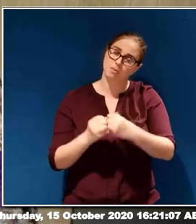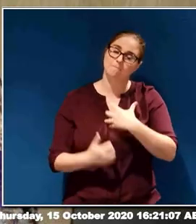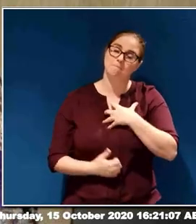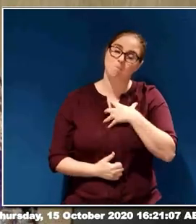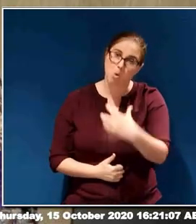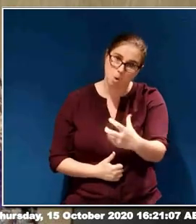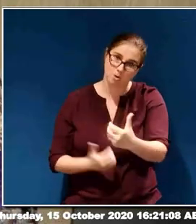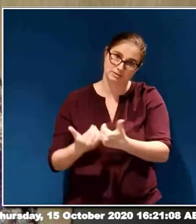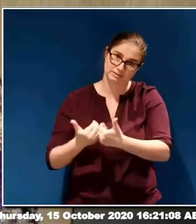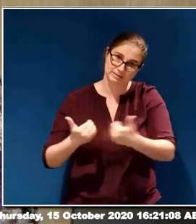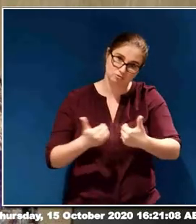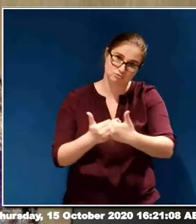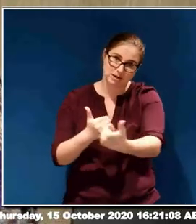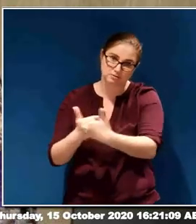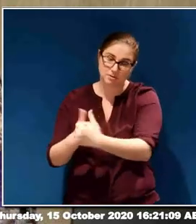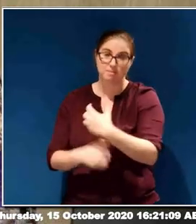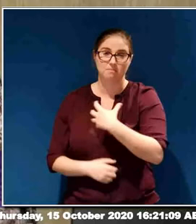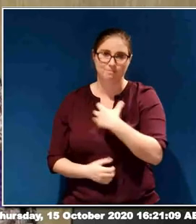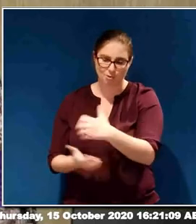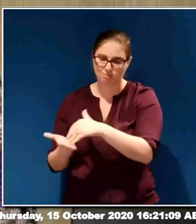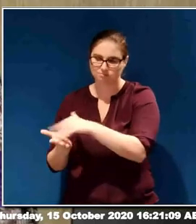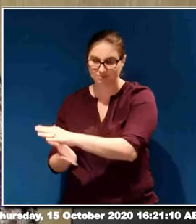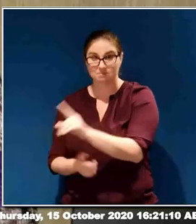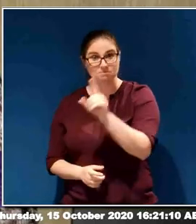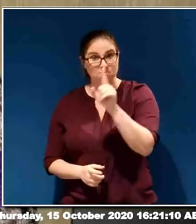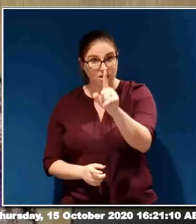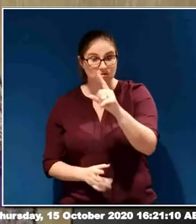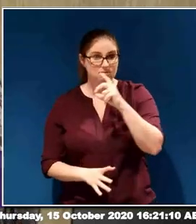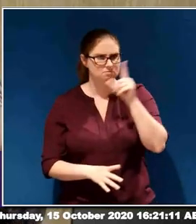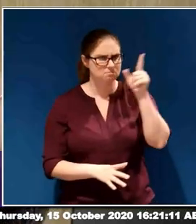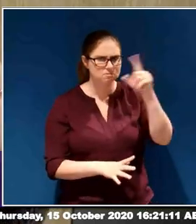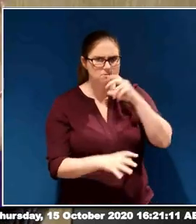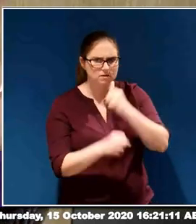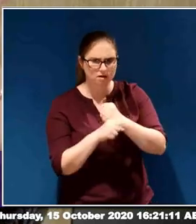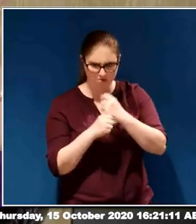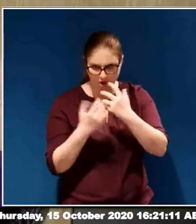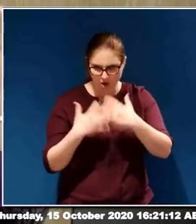Government figured out what was going on, what they did was create something called